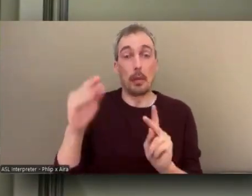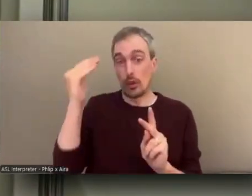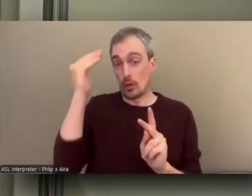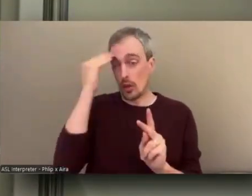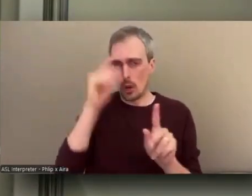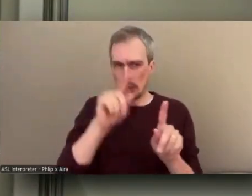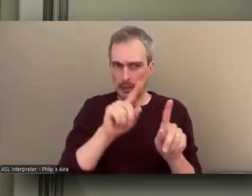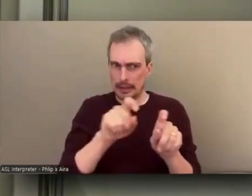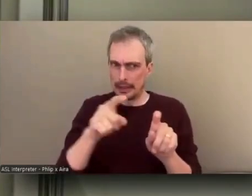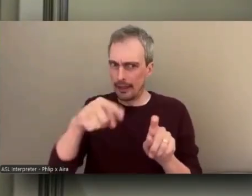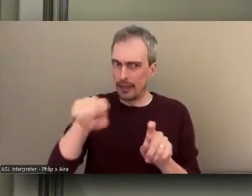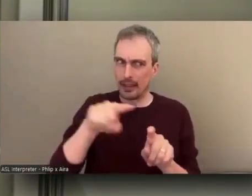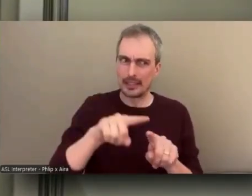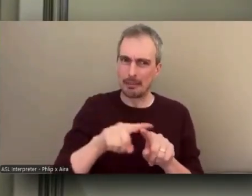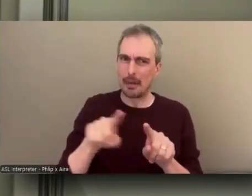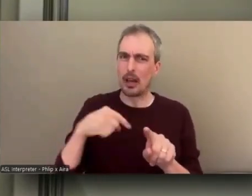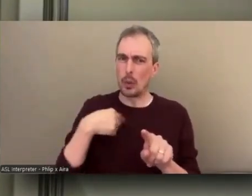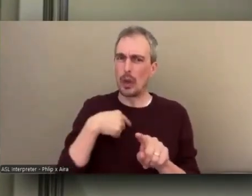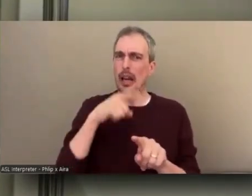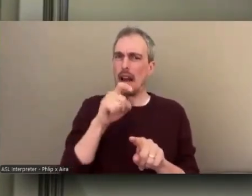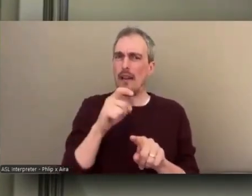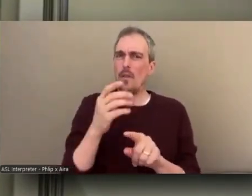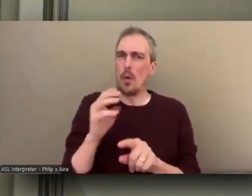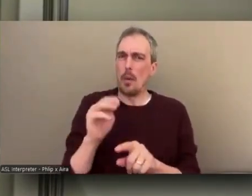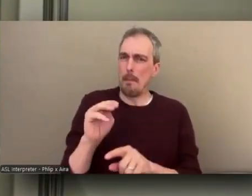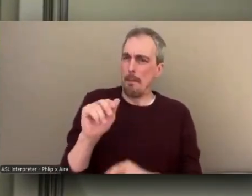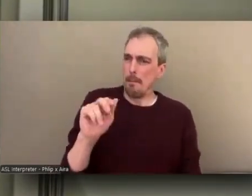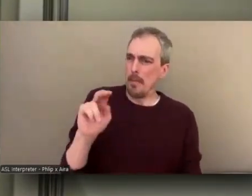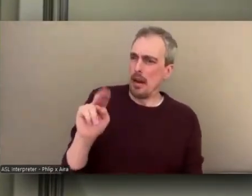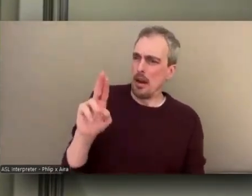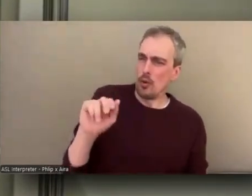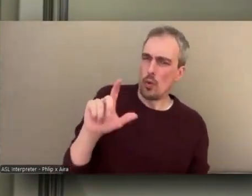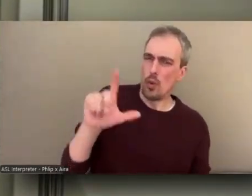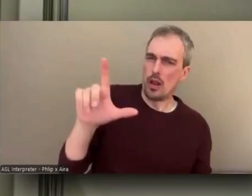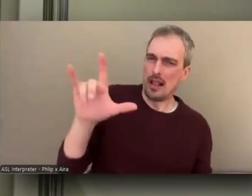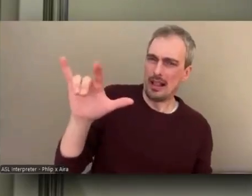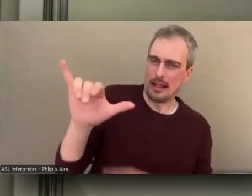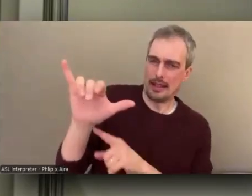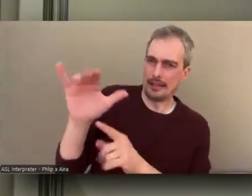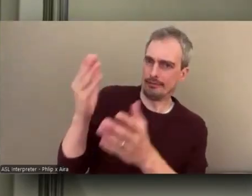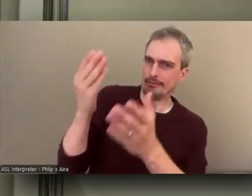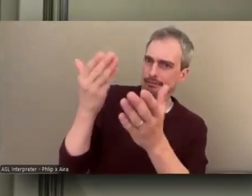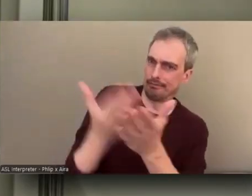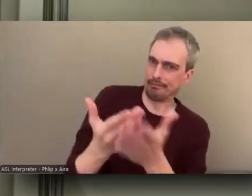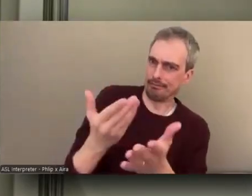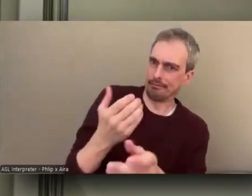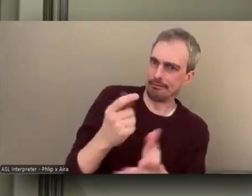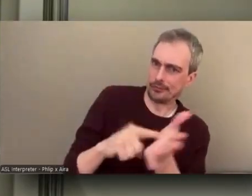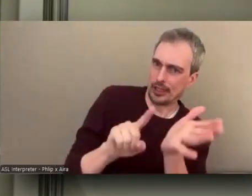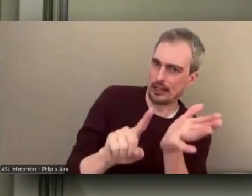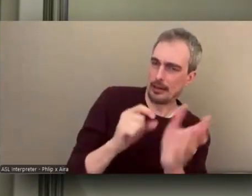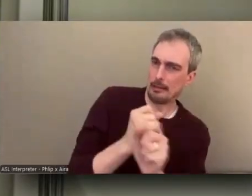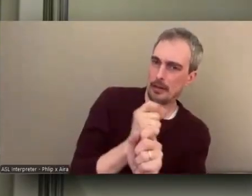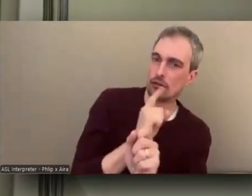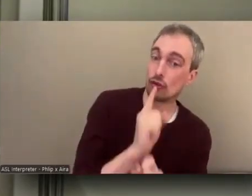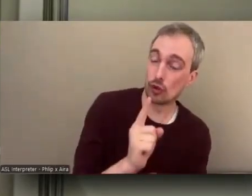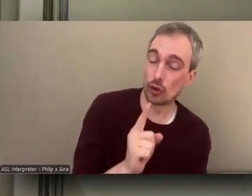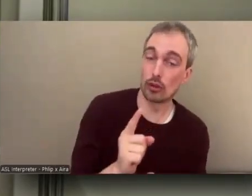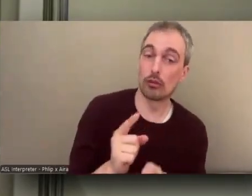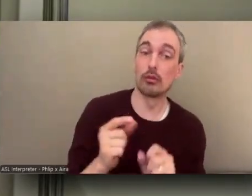But we really need to manually validate that before we actually stop the line. So I just haven't seen it yet. It may be happening.